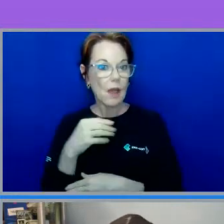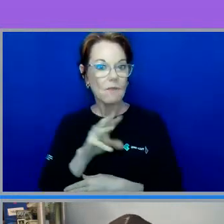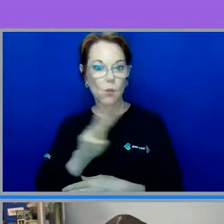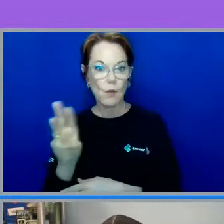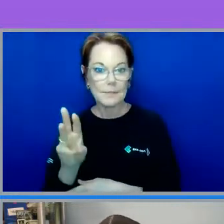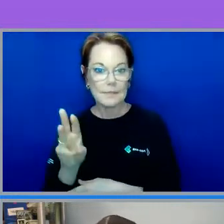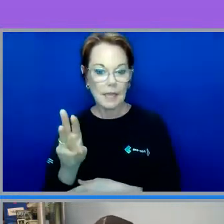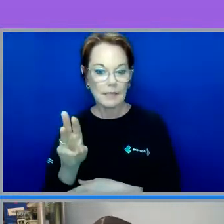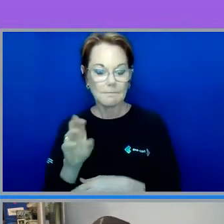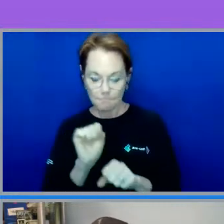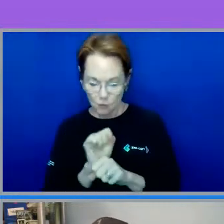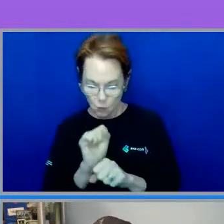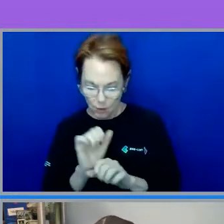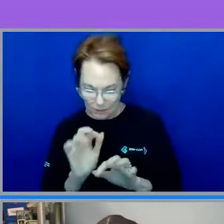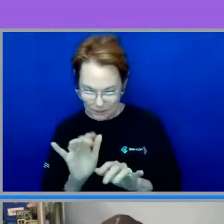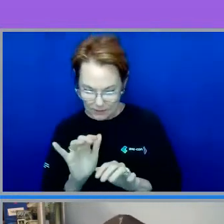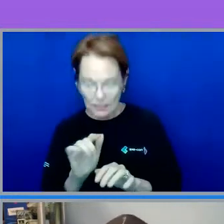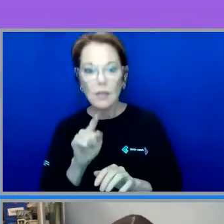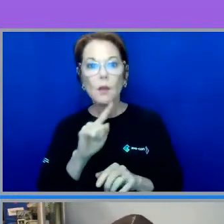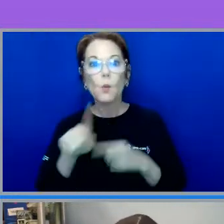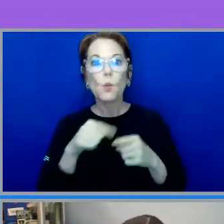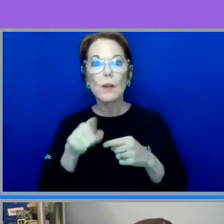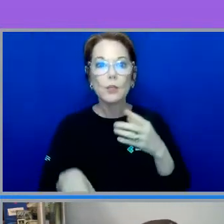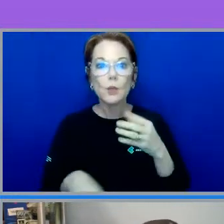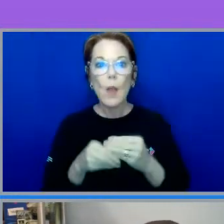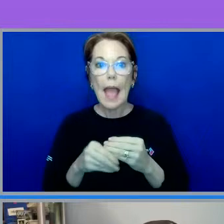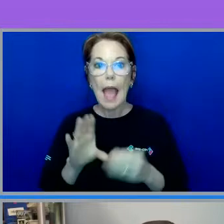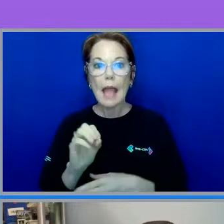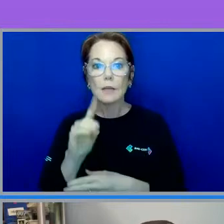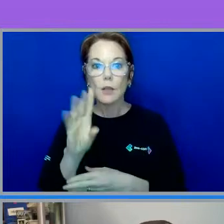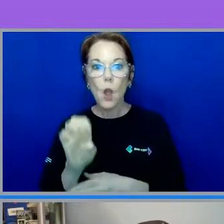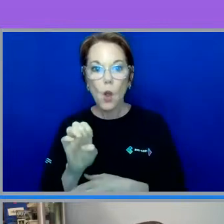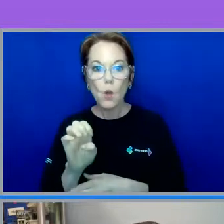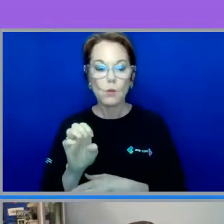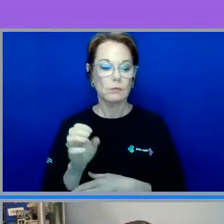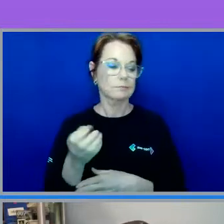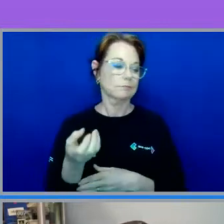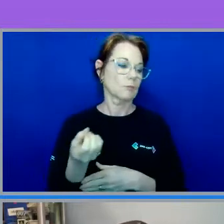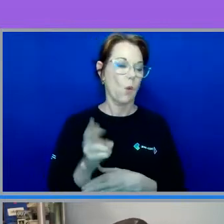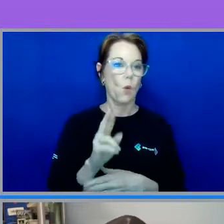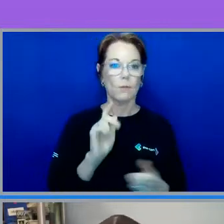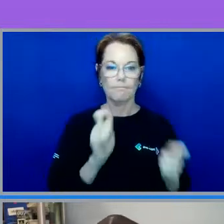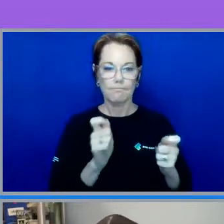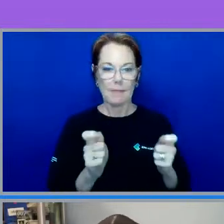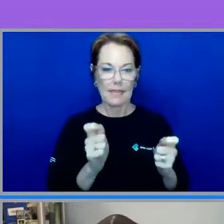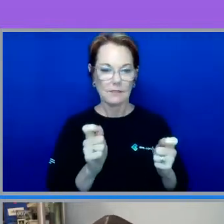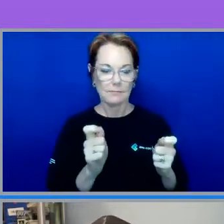and every time you add code or make changes, there are things